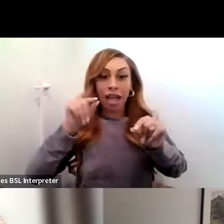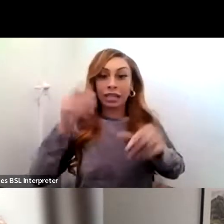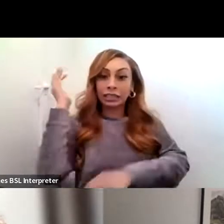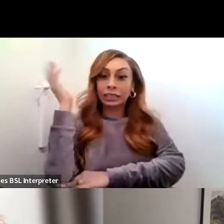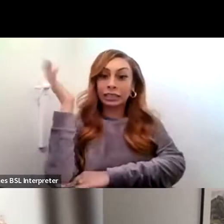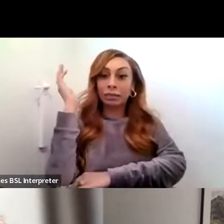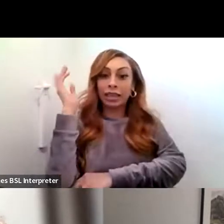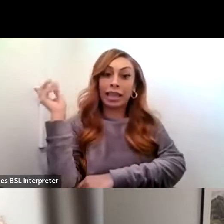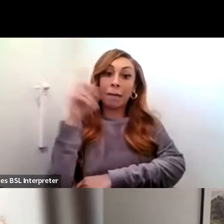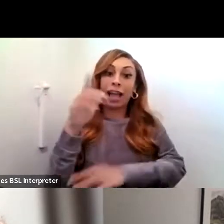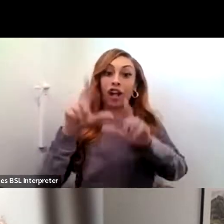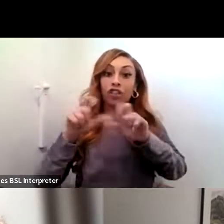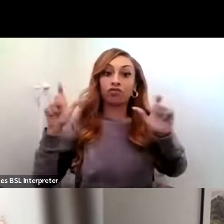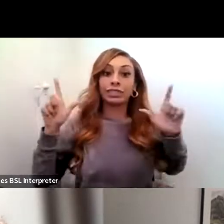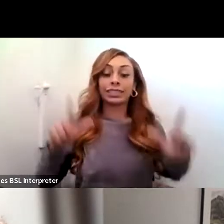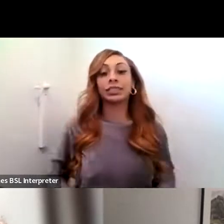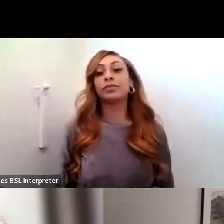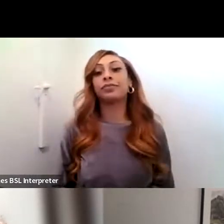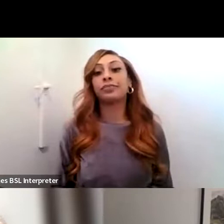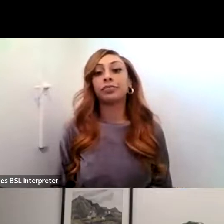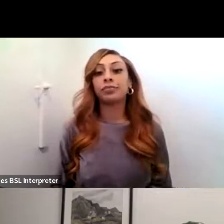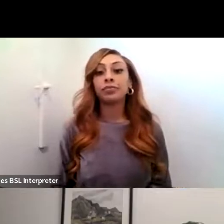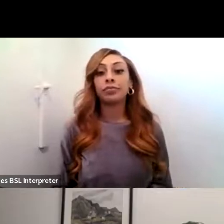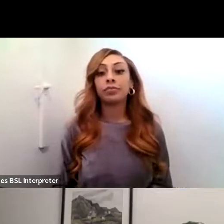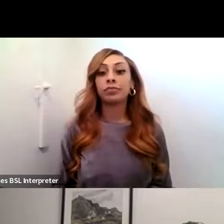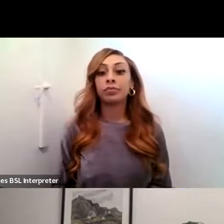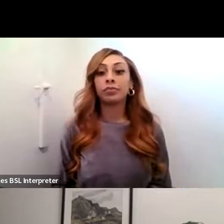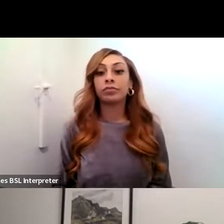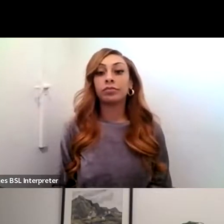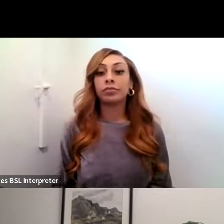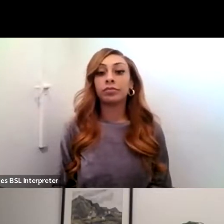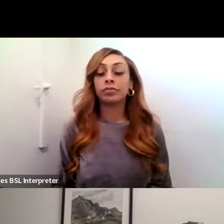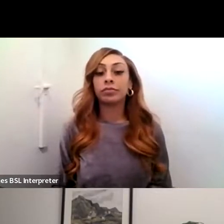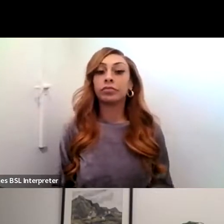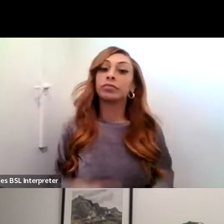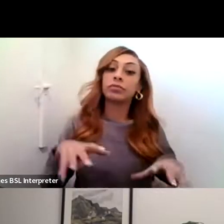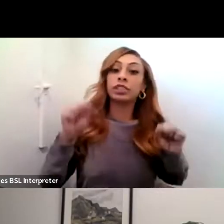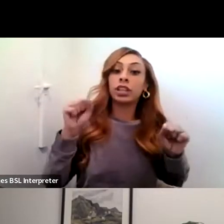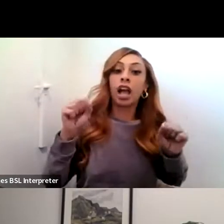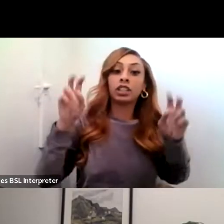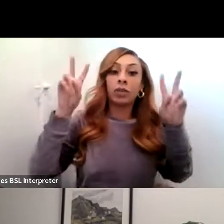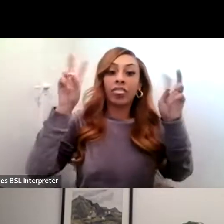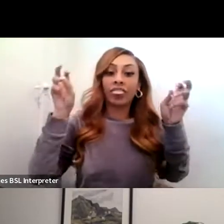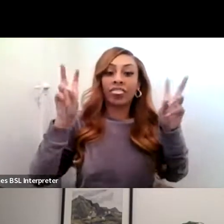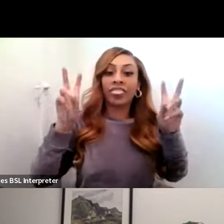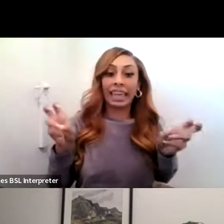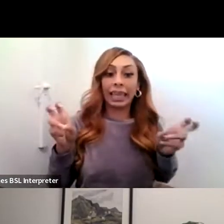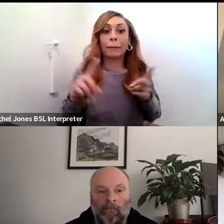and I thought it would be interesting to start off with a couple of themes that I have noticed from today,